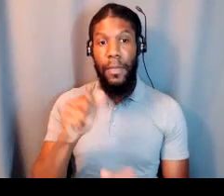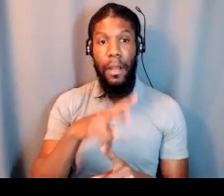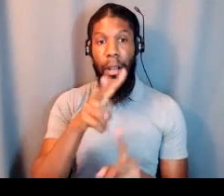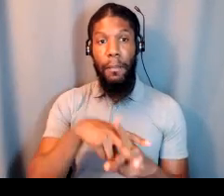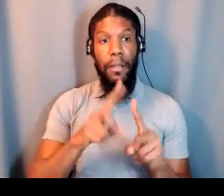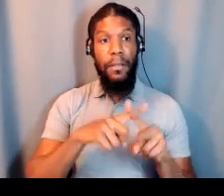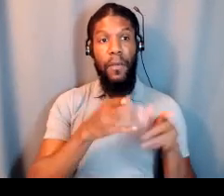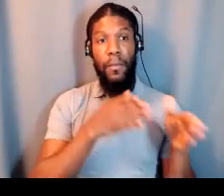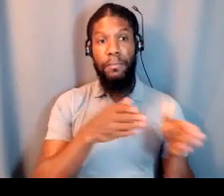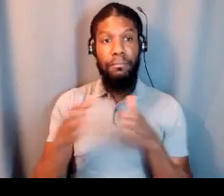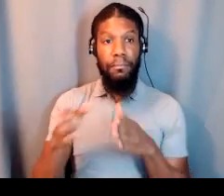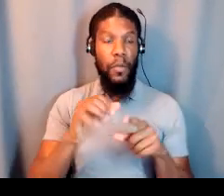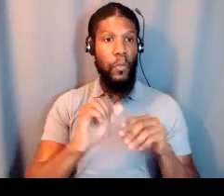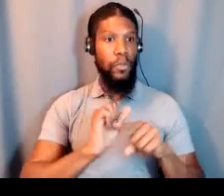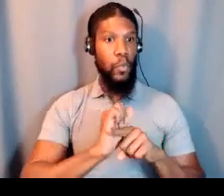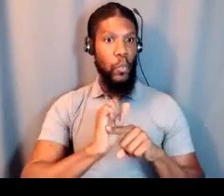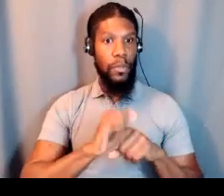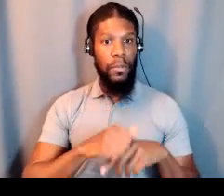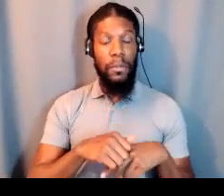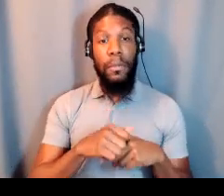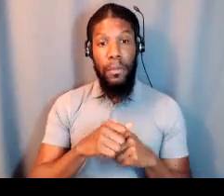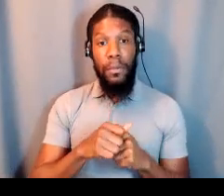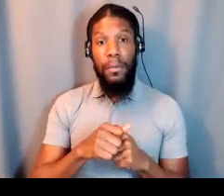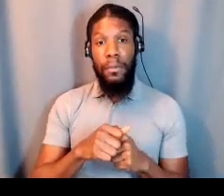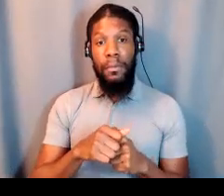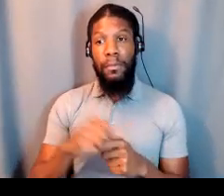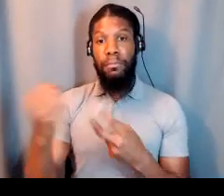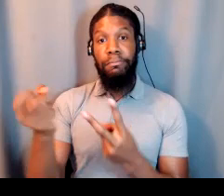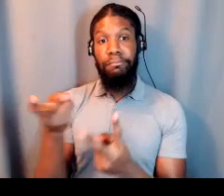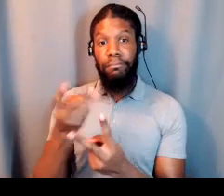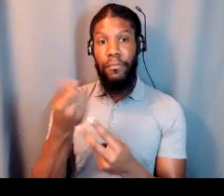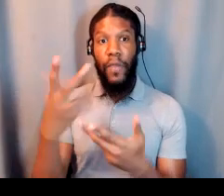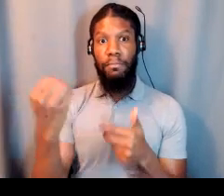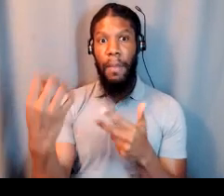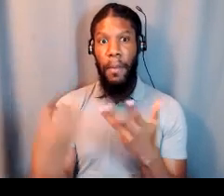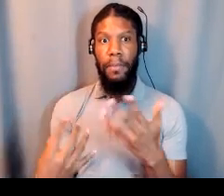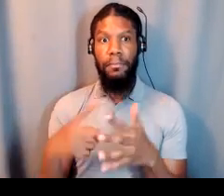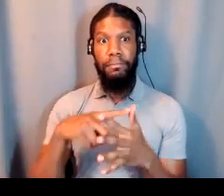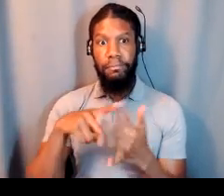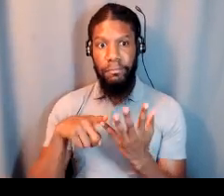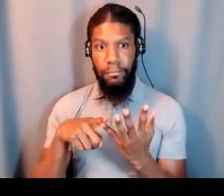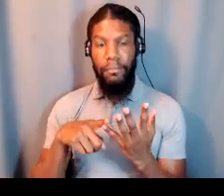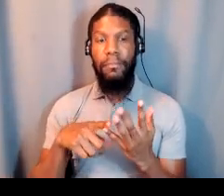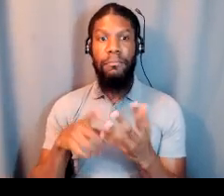While Suhr-Sytsma and Brown present 8 distinct items in their list, "How Tutors and Writers Can Challenge Oppression "through Attention to Language,"